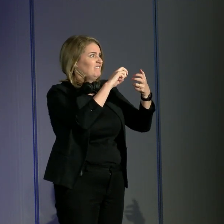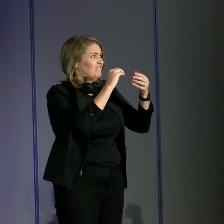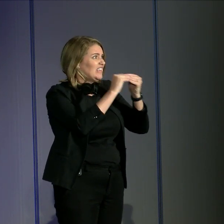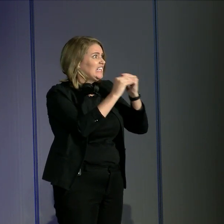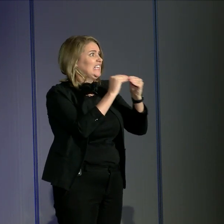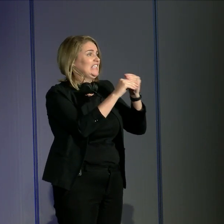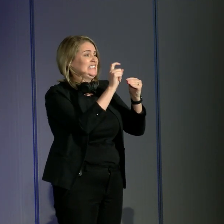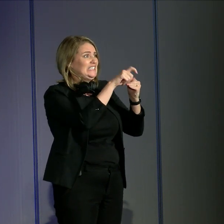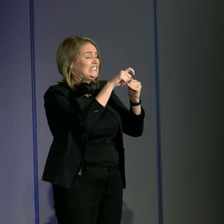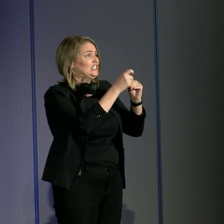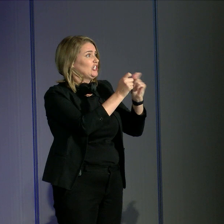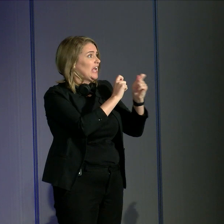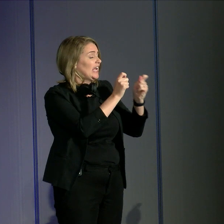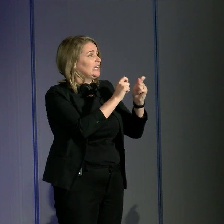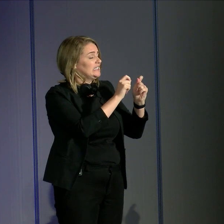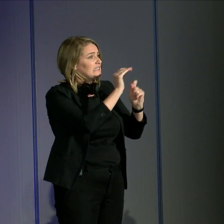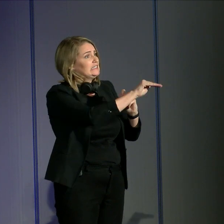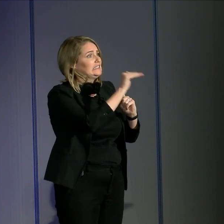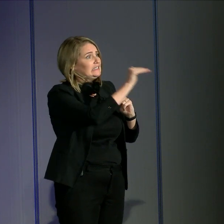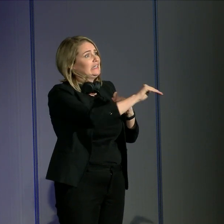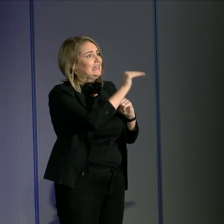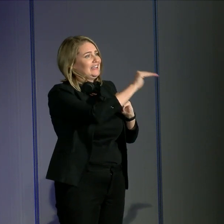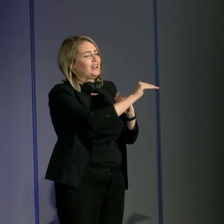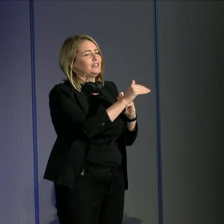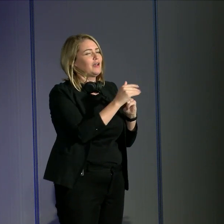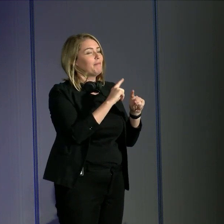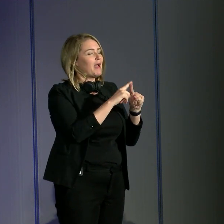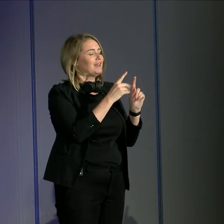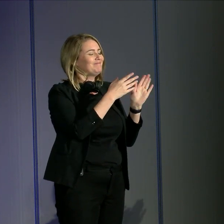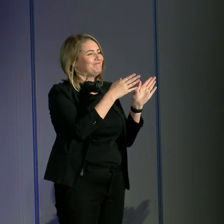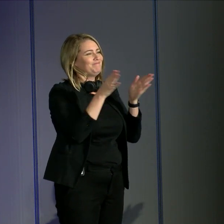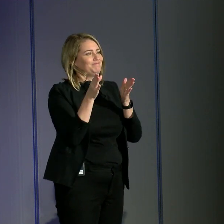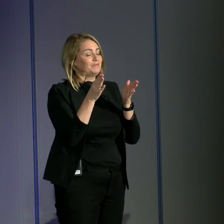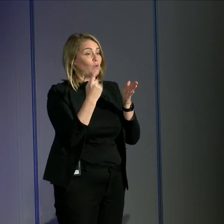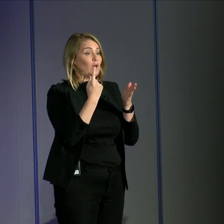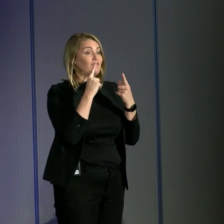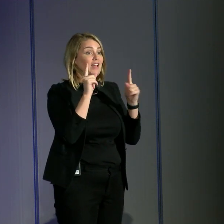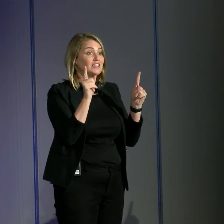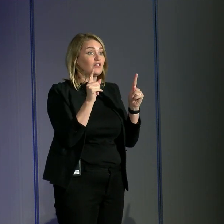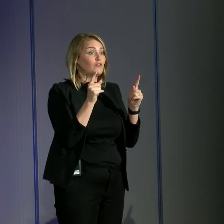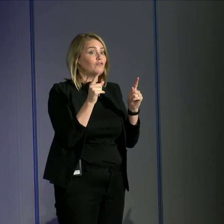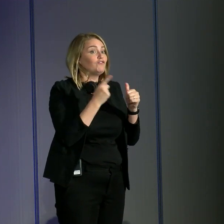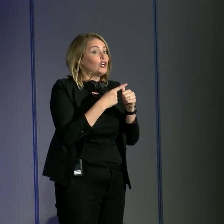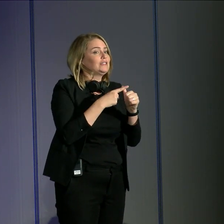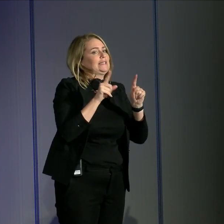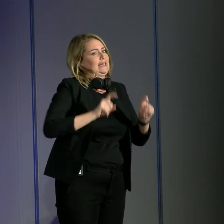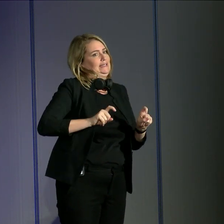To move away from that, it's one of the most effective ways to do that is to start with testing.